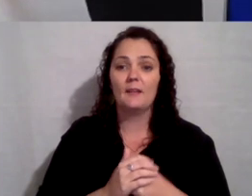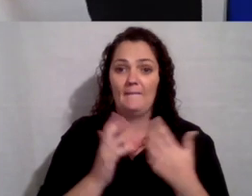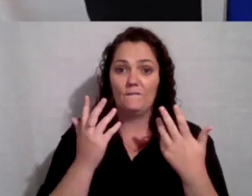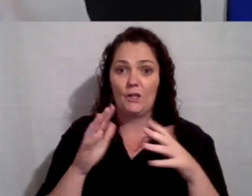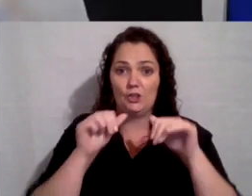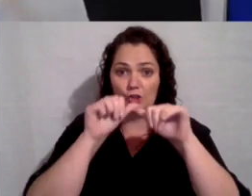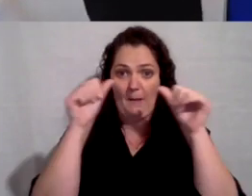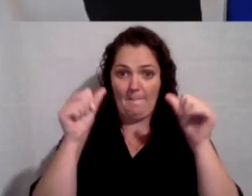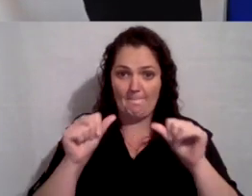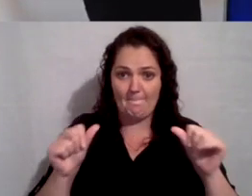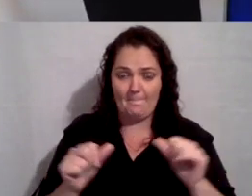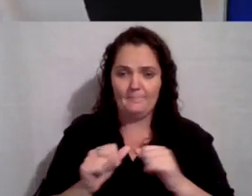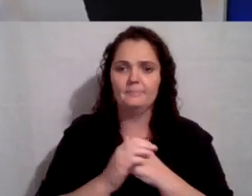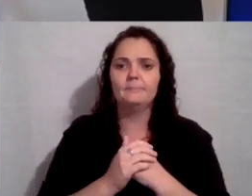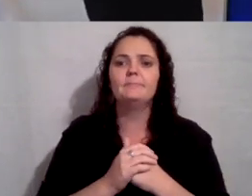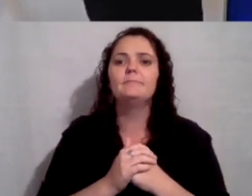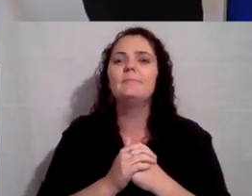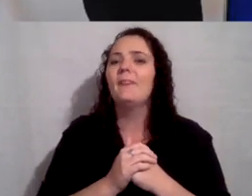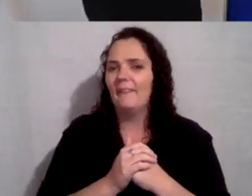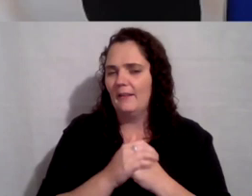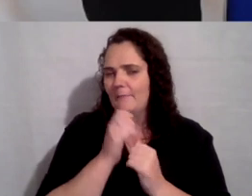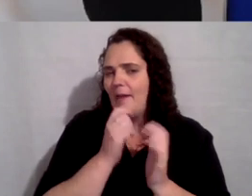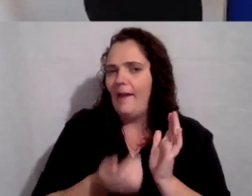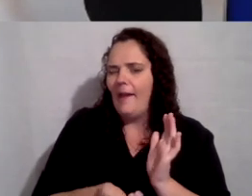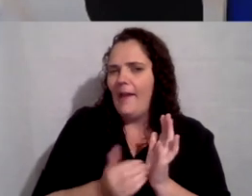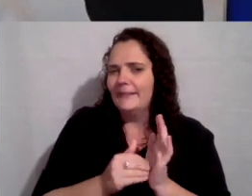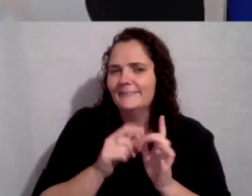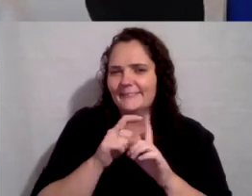And once I have that then I'm going to start to complicate it a little bit more